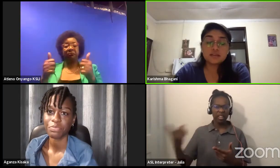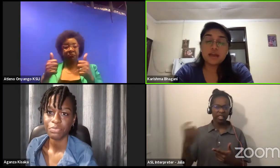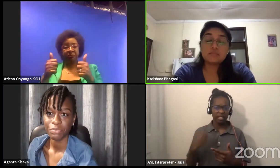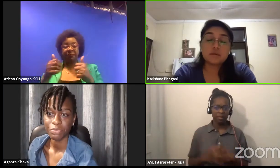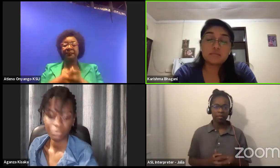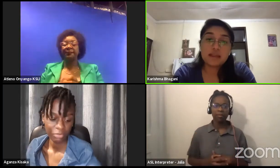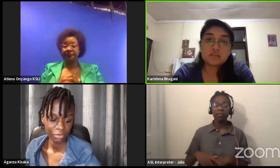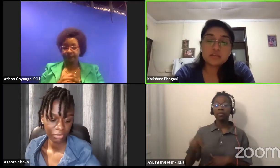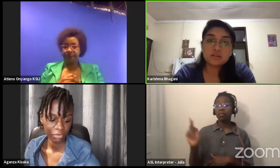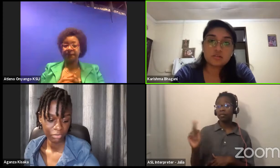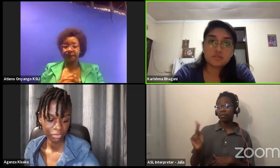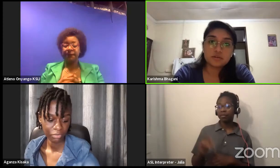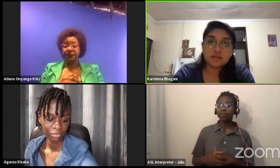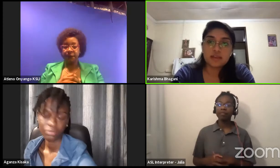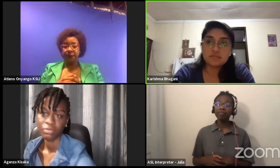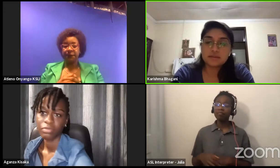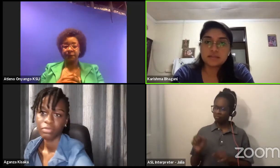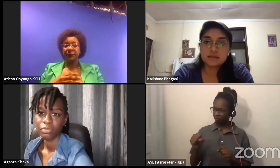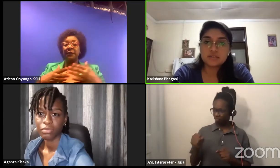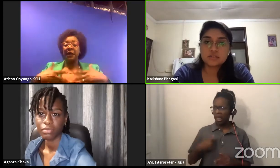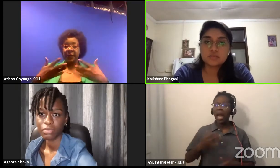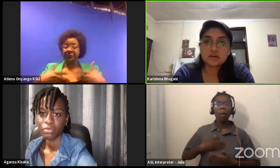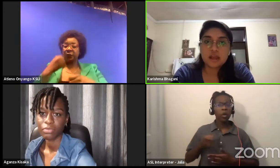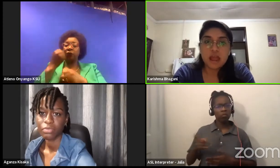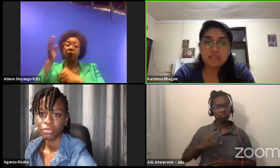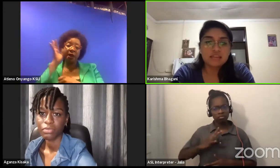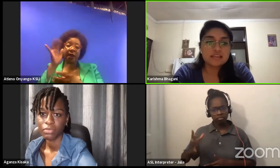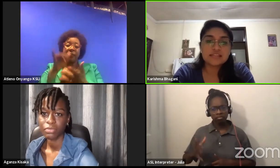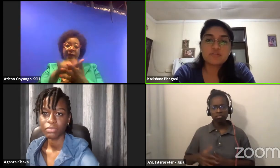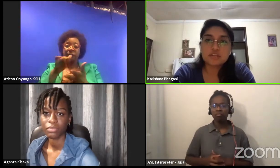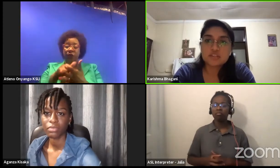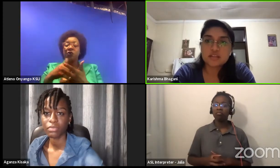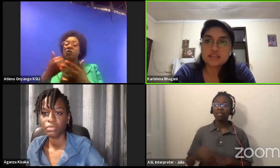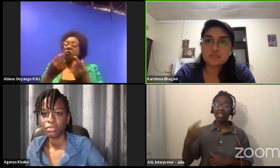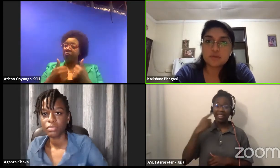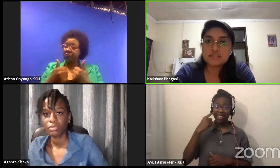Yeah, I'm glad to hear you're doing okay. But just where I think the entire region at this moment